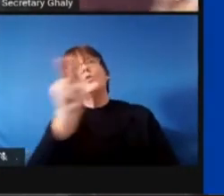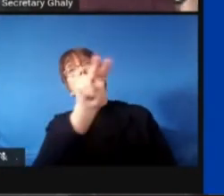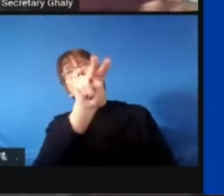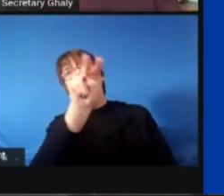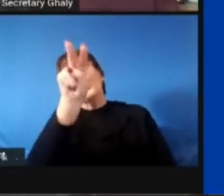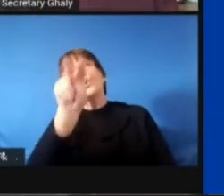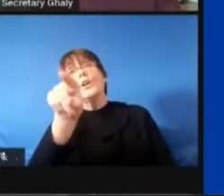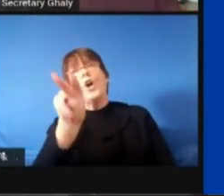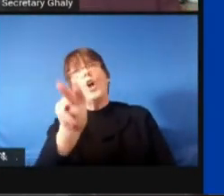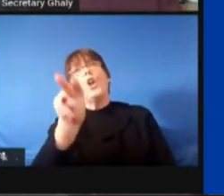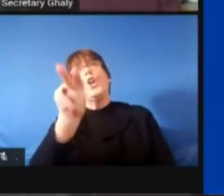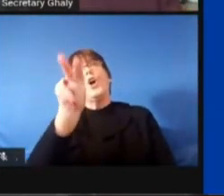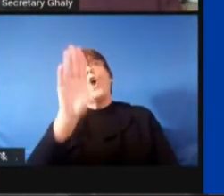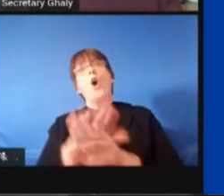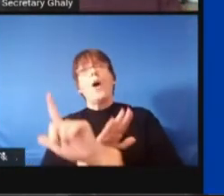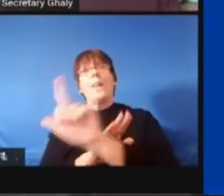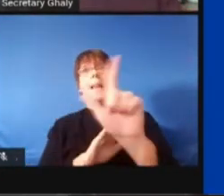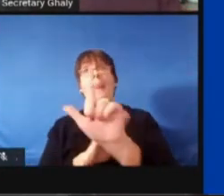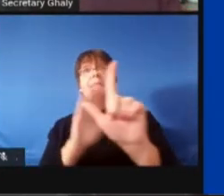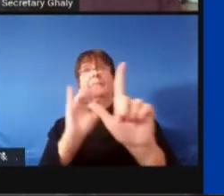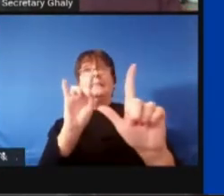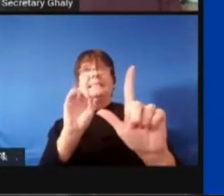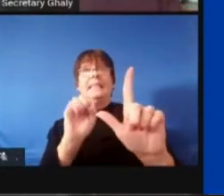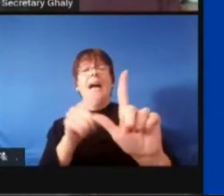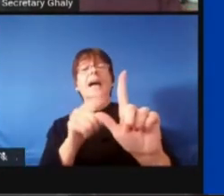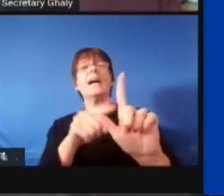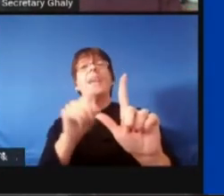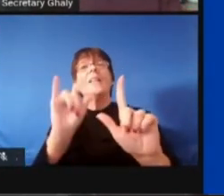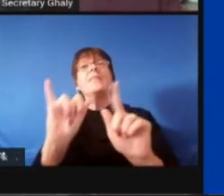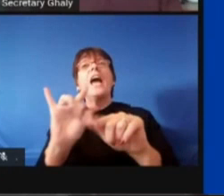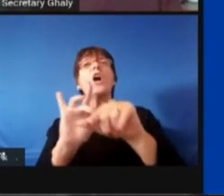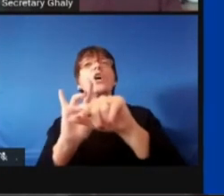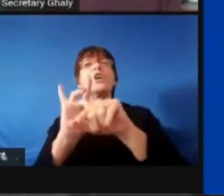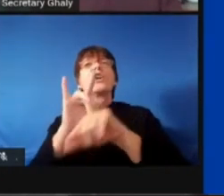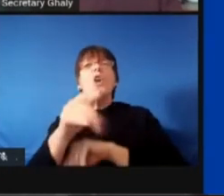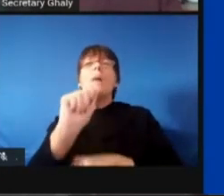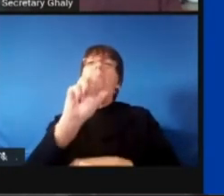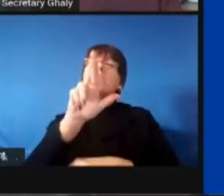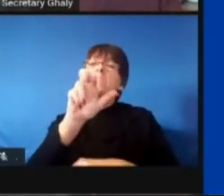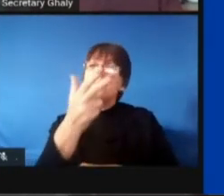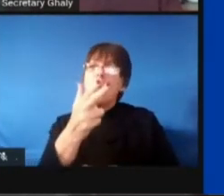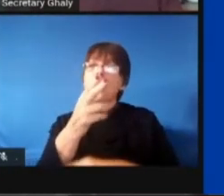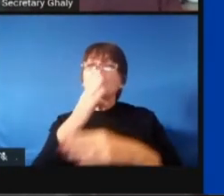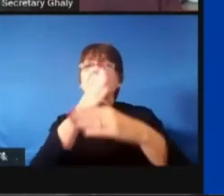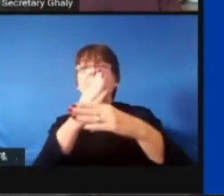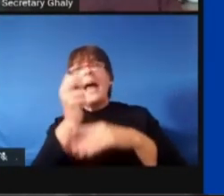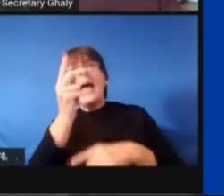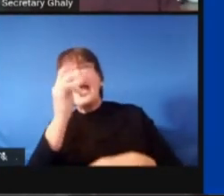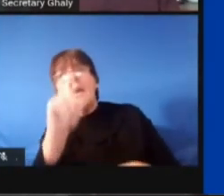INDICATIONS THAT THEY WERE EXPOSED AND POSITIVE WITH COVID. WHEN YOU LOOK AT THIS CURVE HE